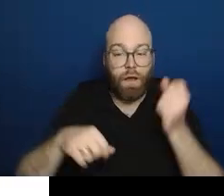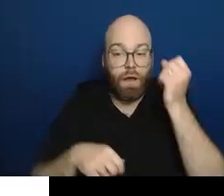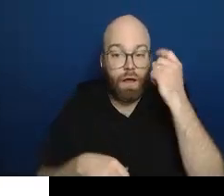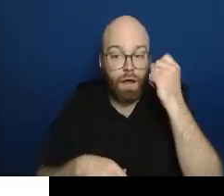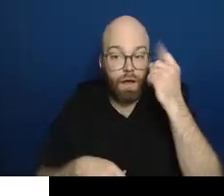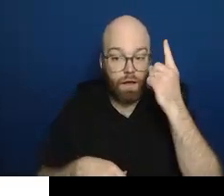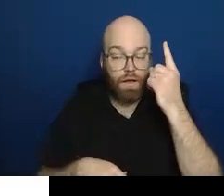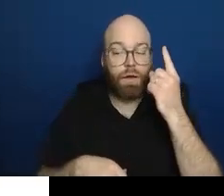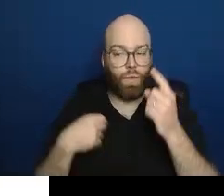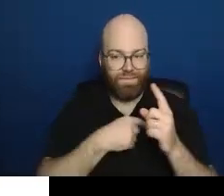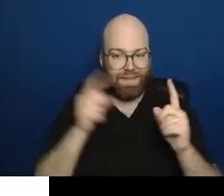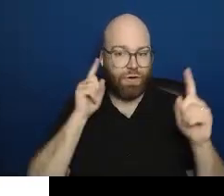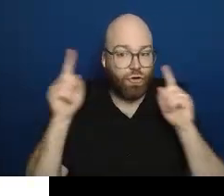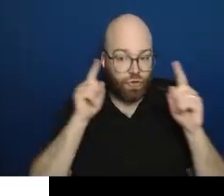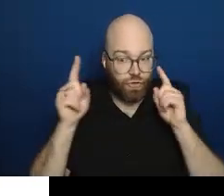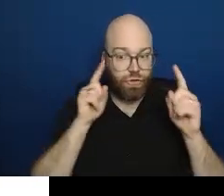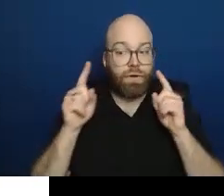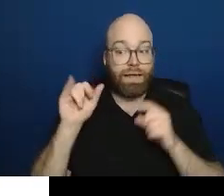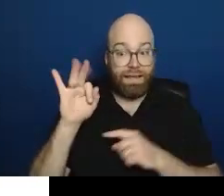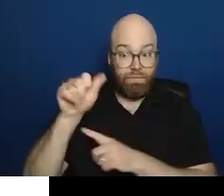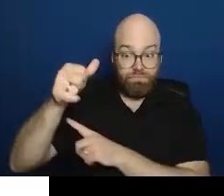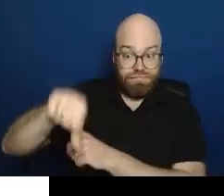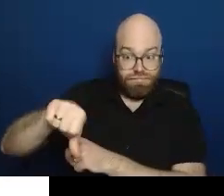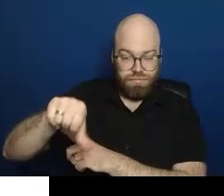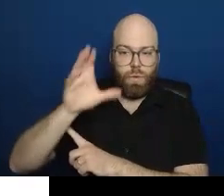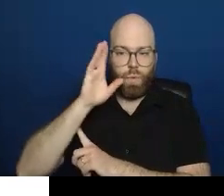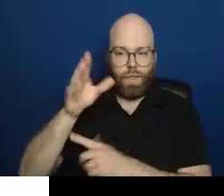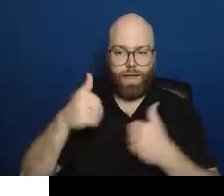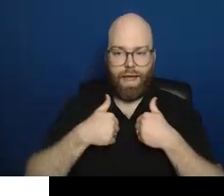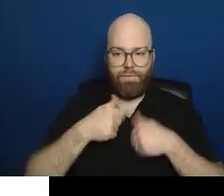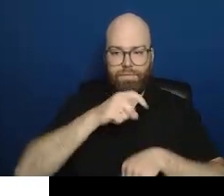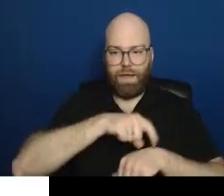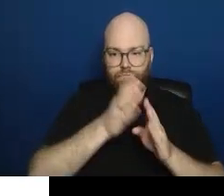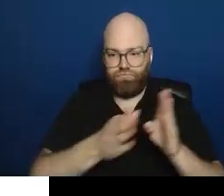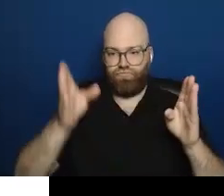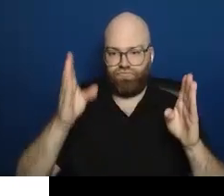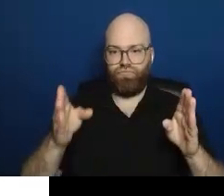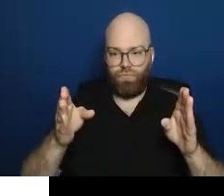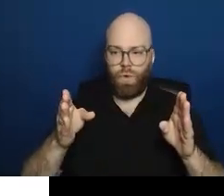there's still going to be a grace period before it completely terminates. It wouldn't be from one day to the next.